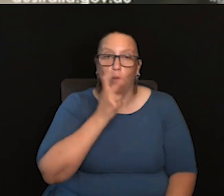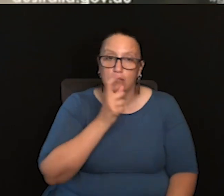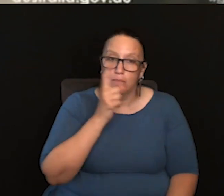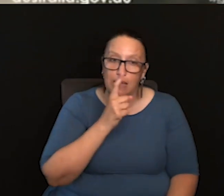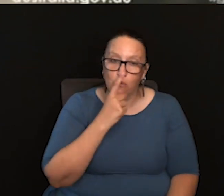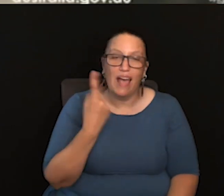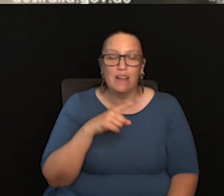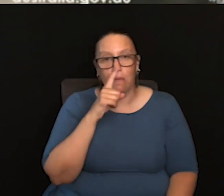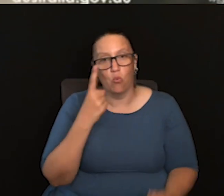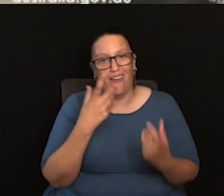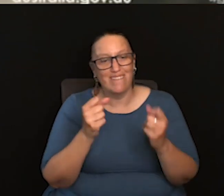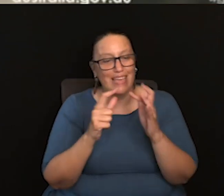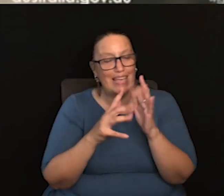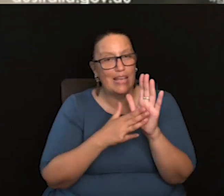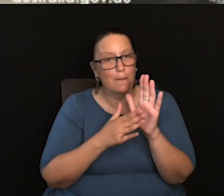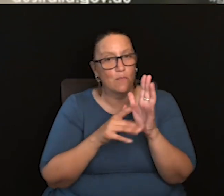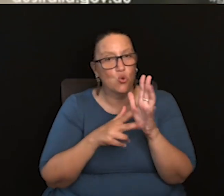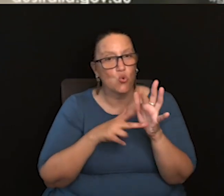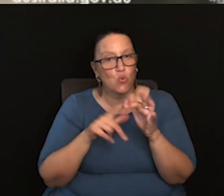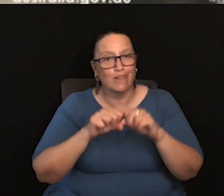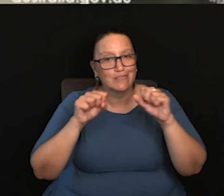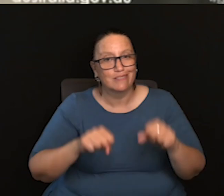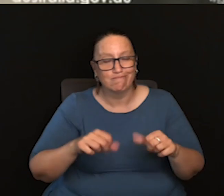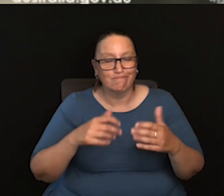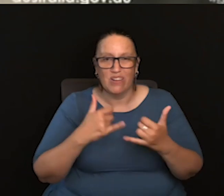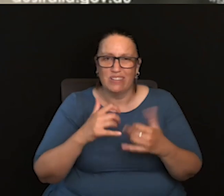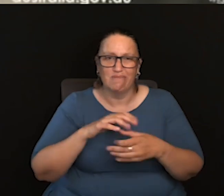That's still under active medical consideration.